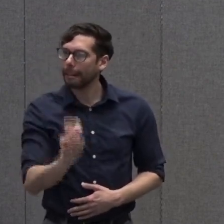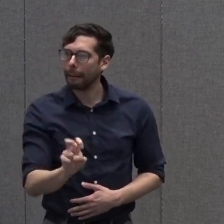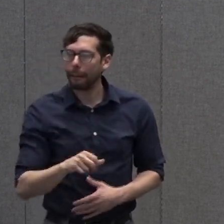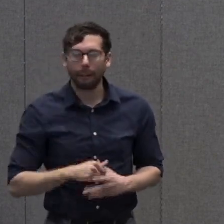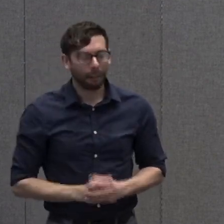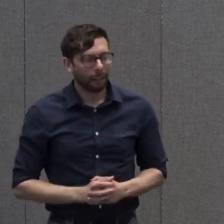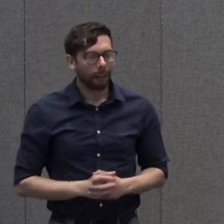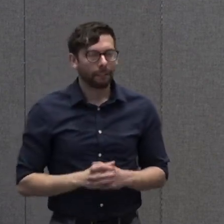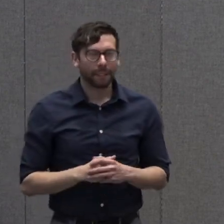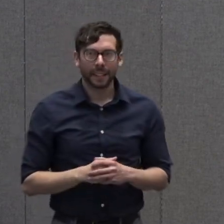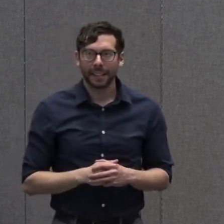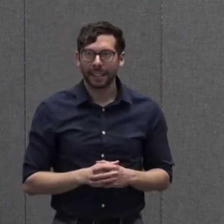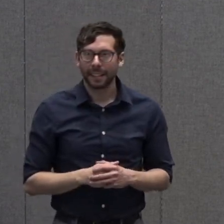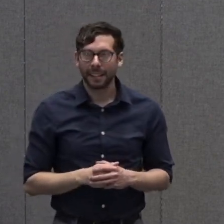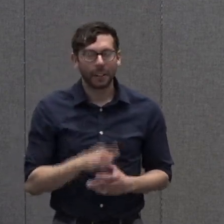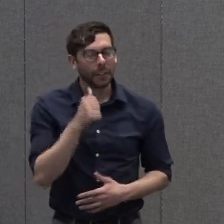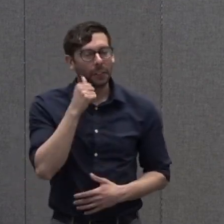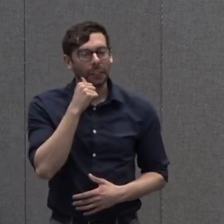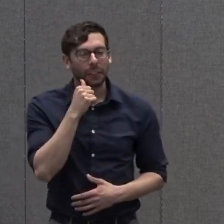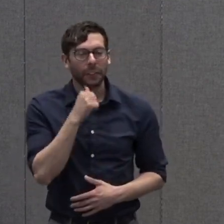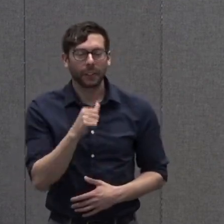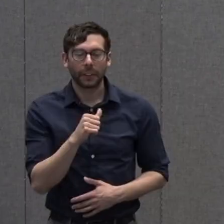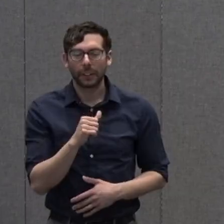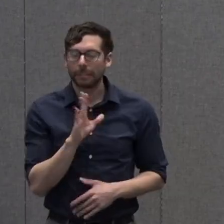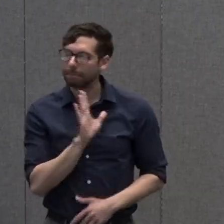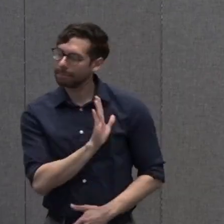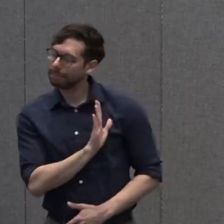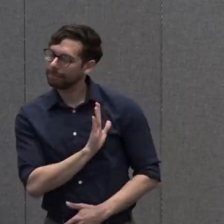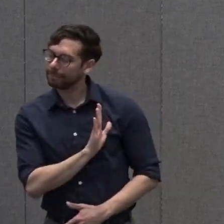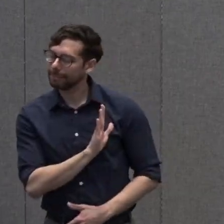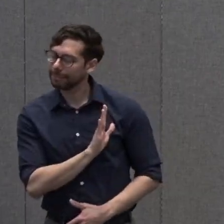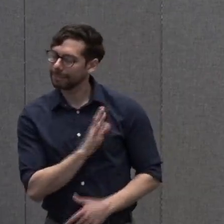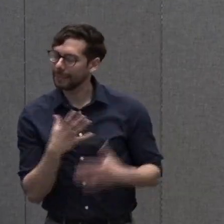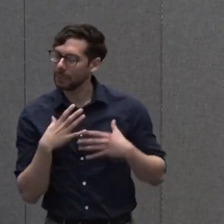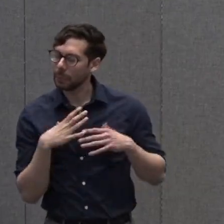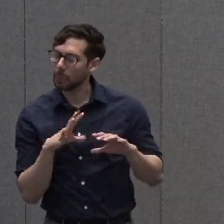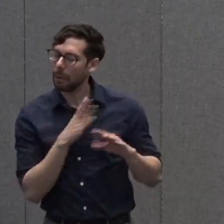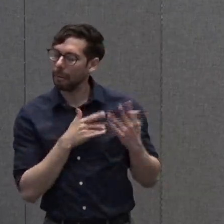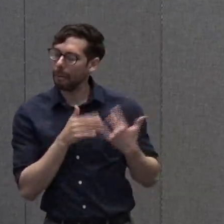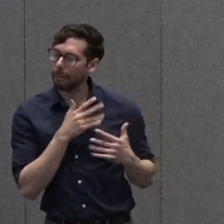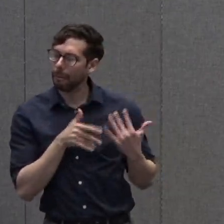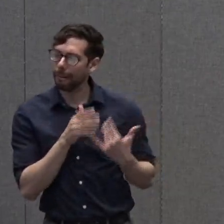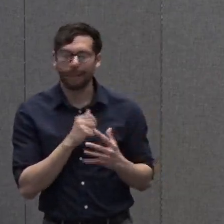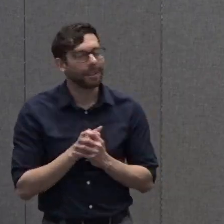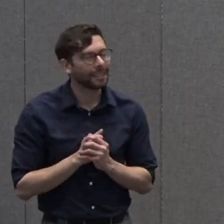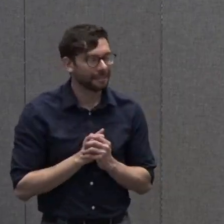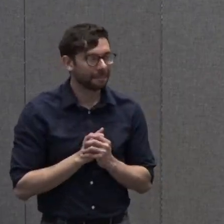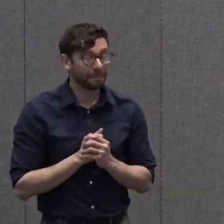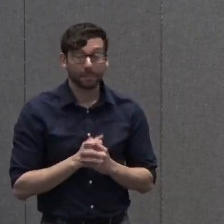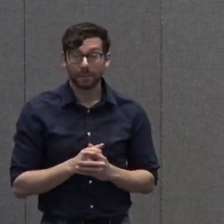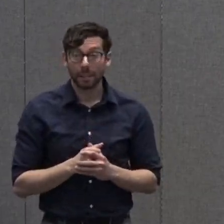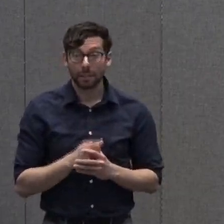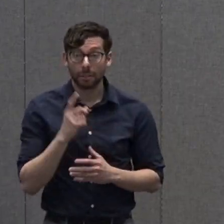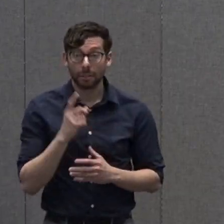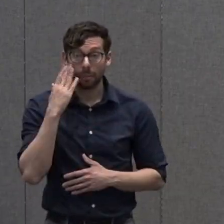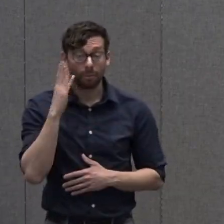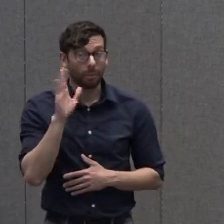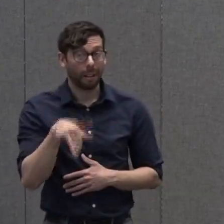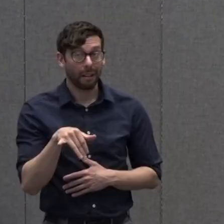But she's pretend, she's playing hard to get here. She doesn't want anything to do with him. And she's gripping on my arms, rather tightly.